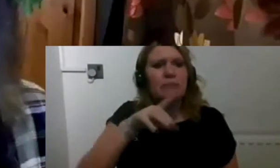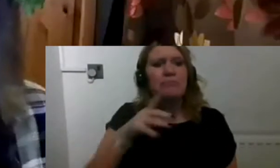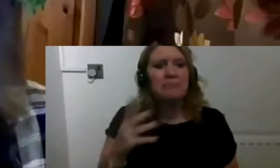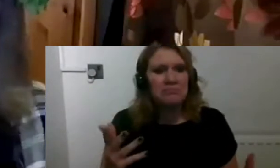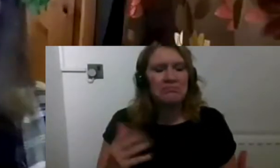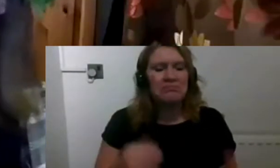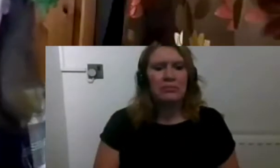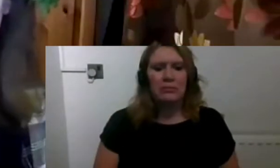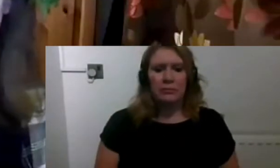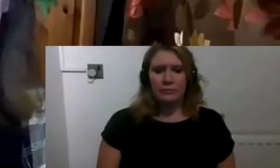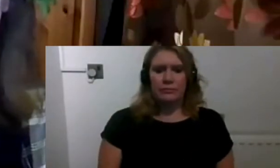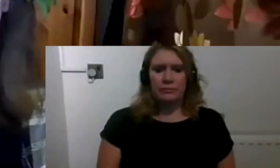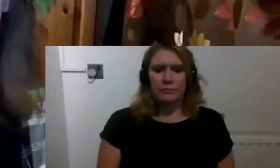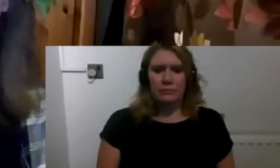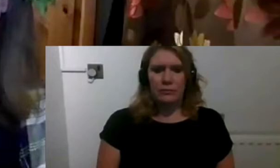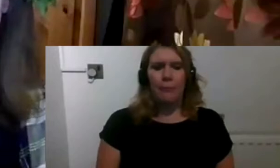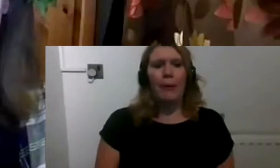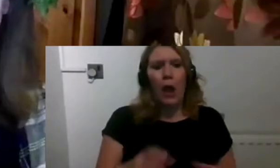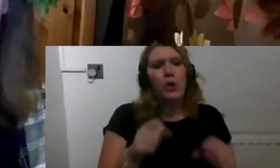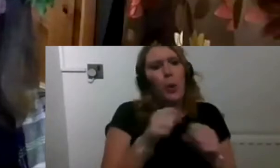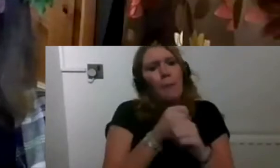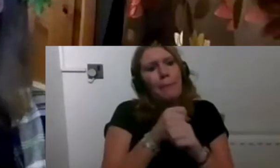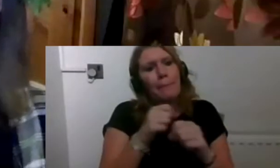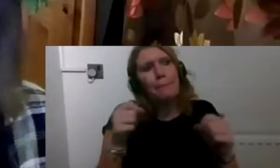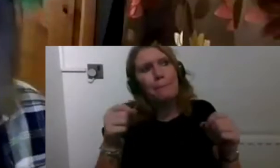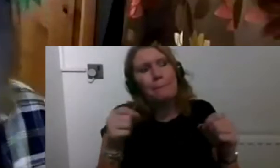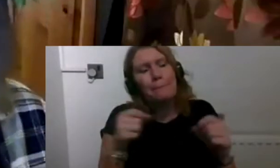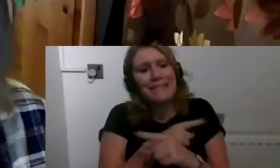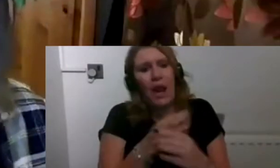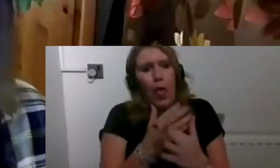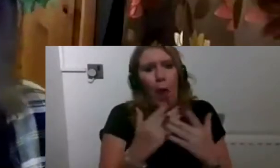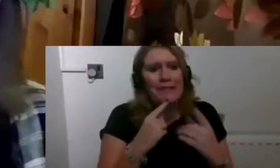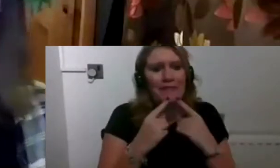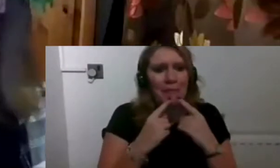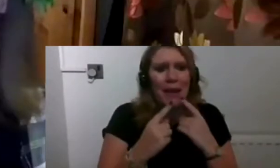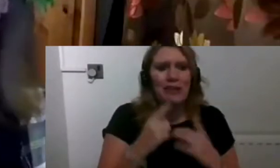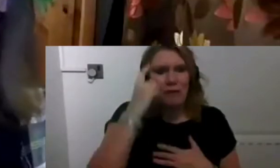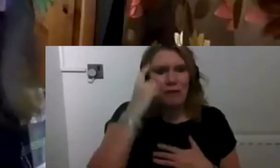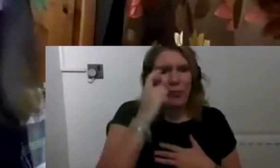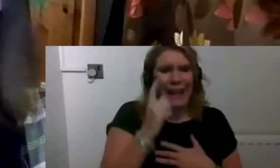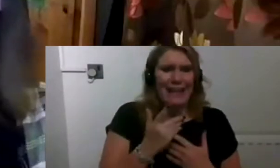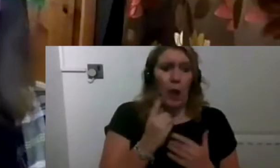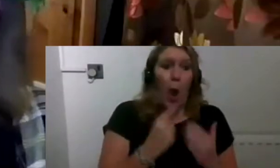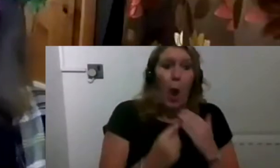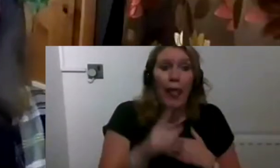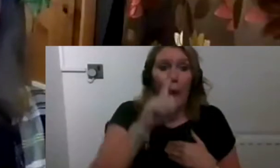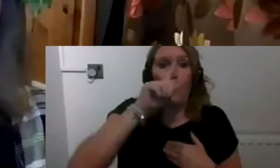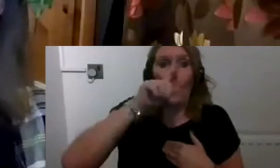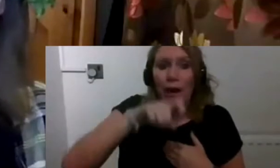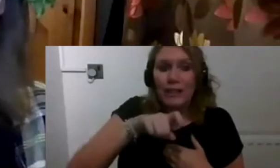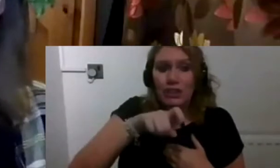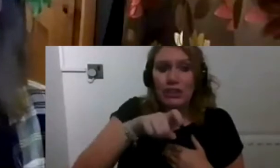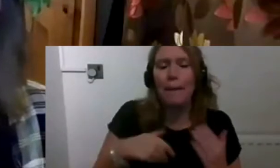missing a lot by thinking of a Hagtessa as merely a witch.